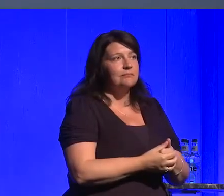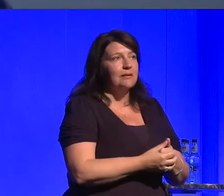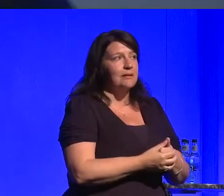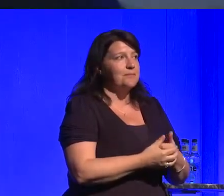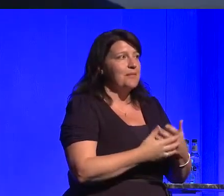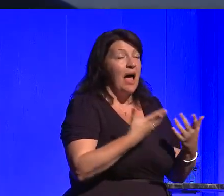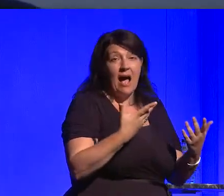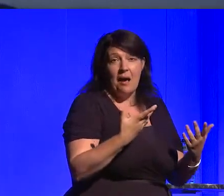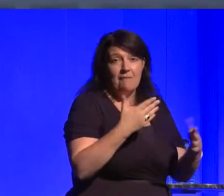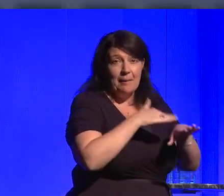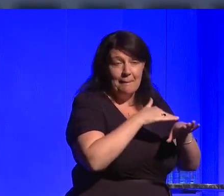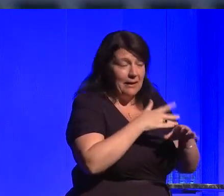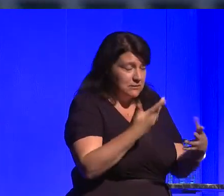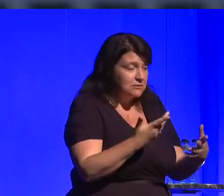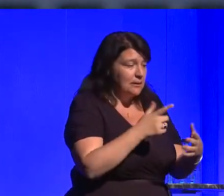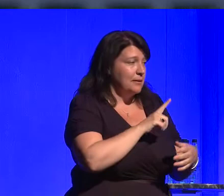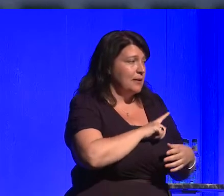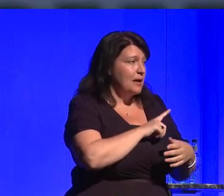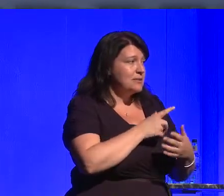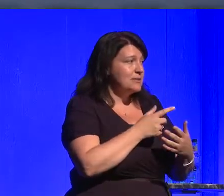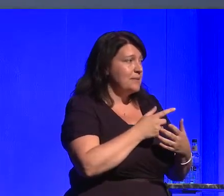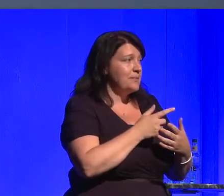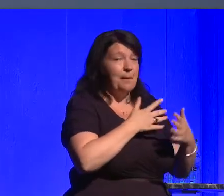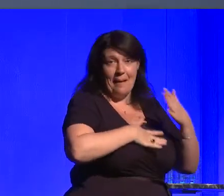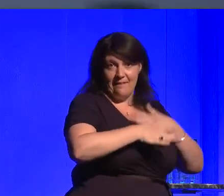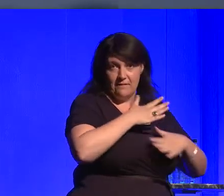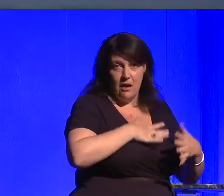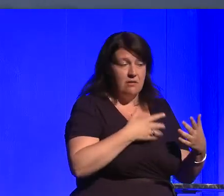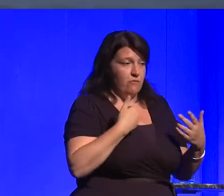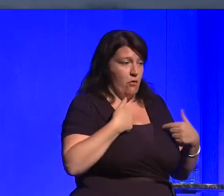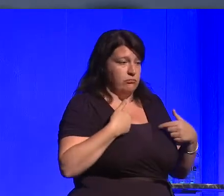It has consequences for our behaviours.